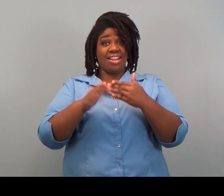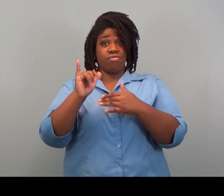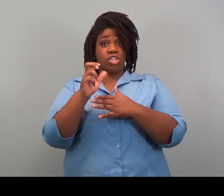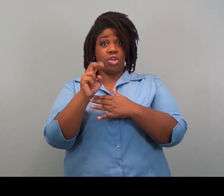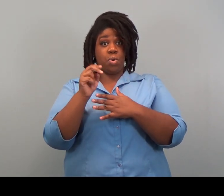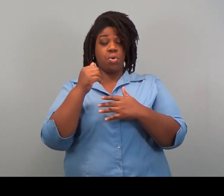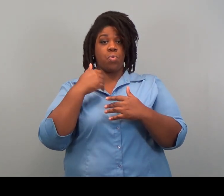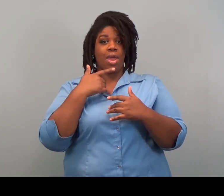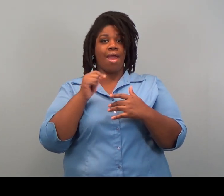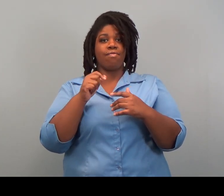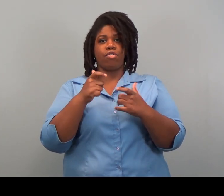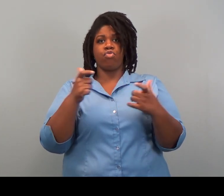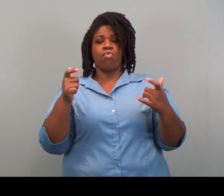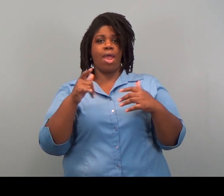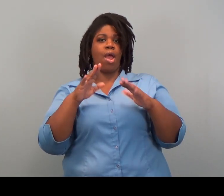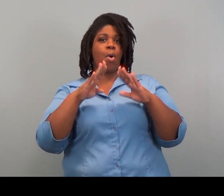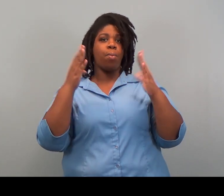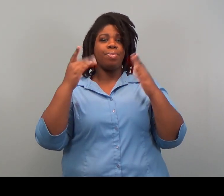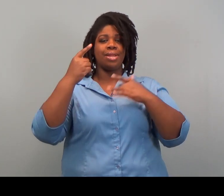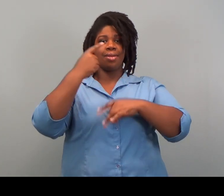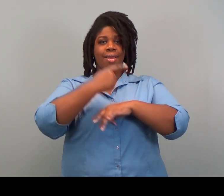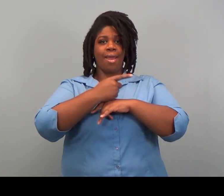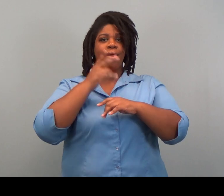People are going to be lined up outside of our door,